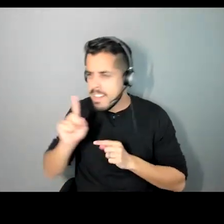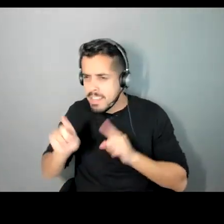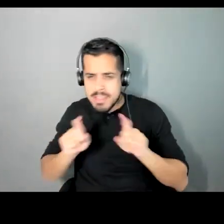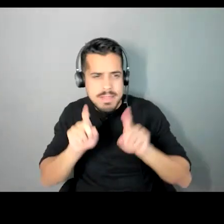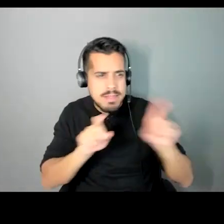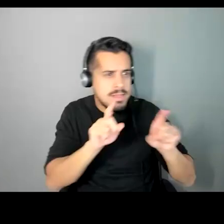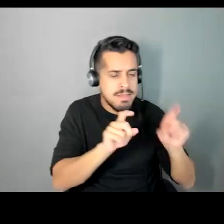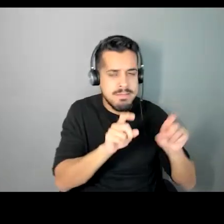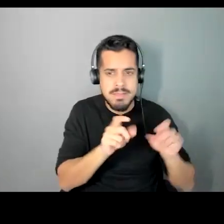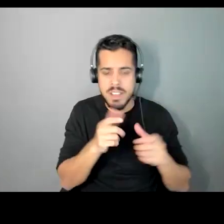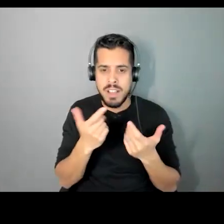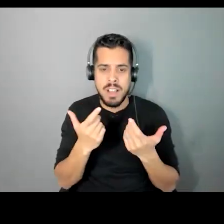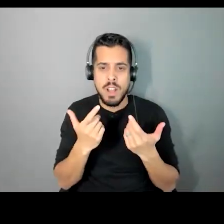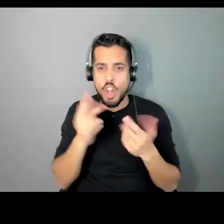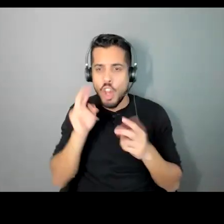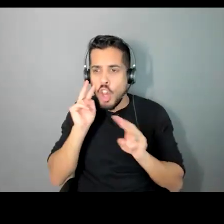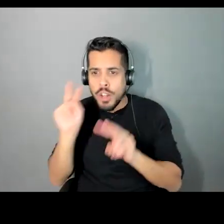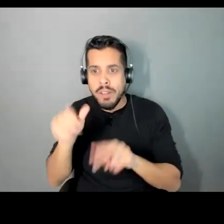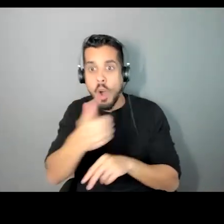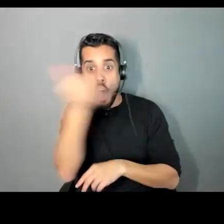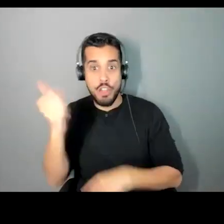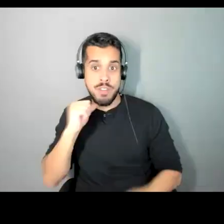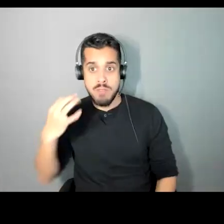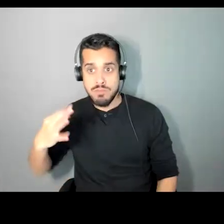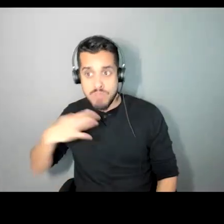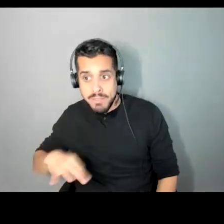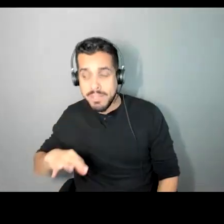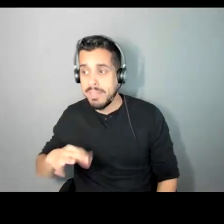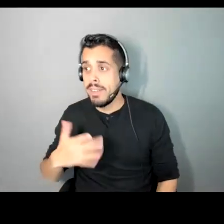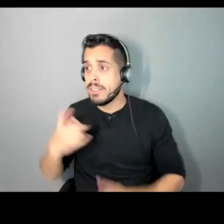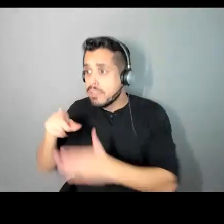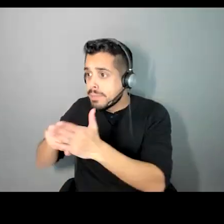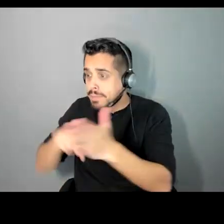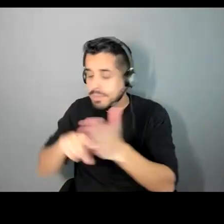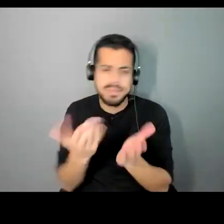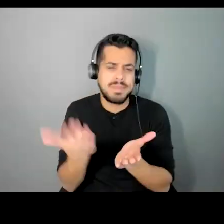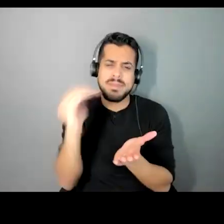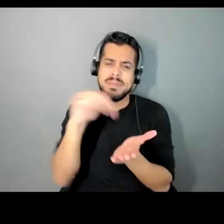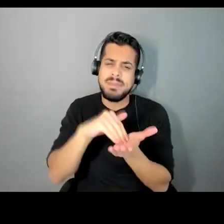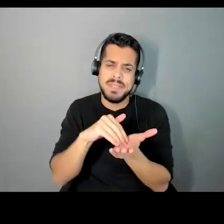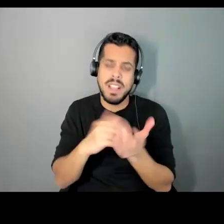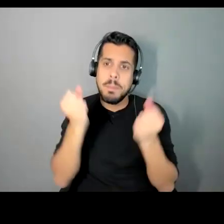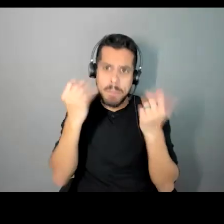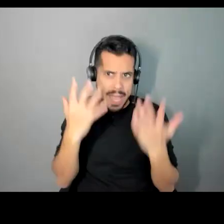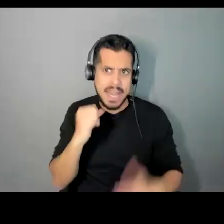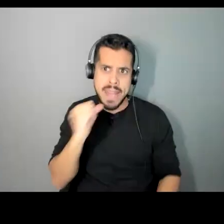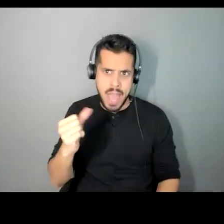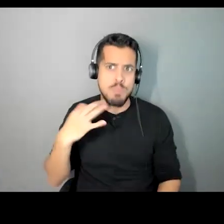I started, uh... looking at other nonprofits and, um... and again, a lot of good nonprofits out there, they're really are doing a lot of education,